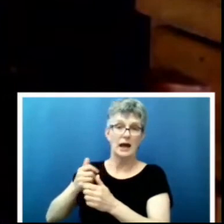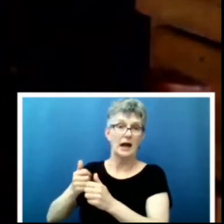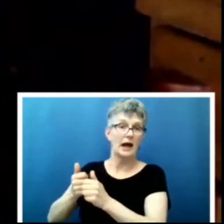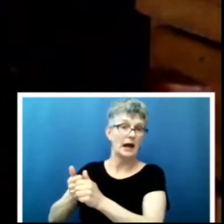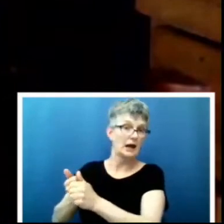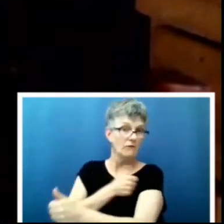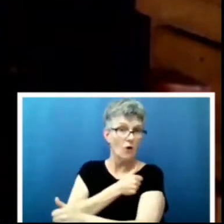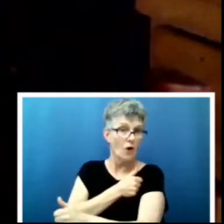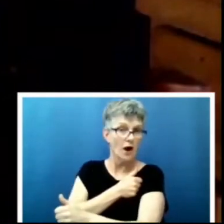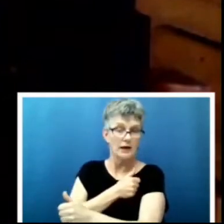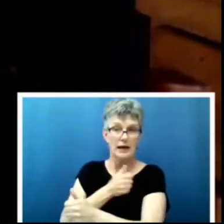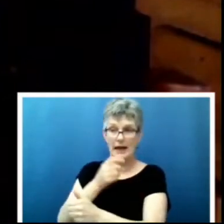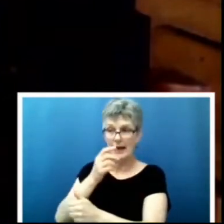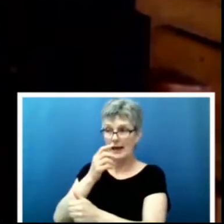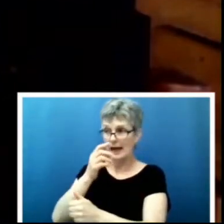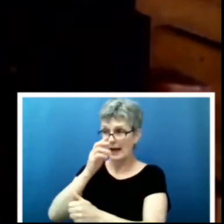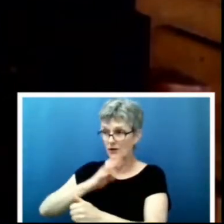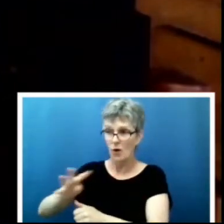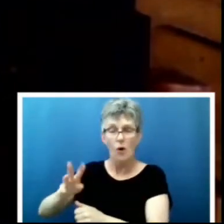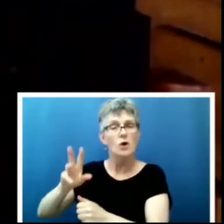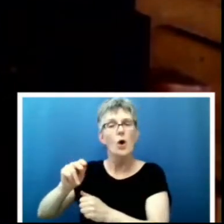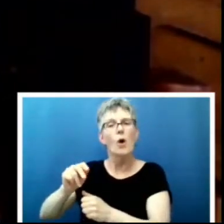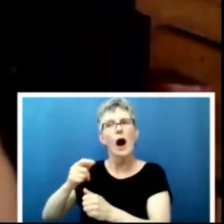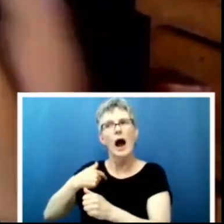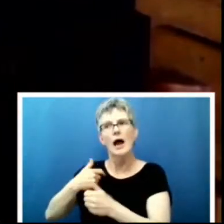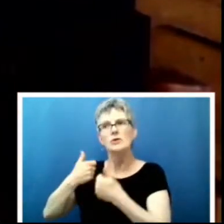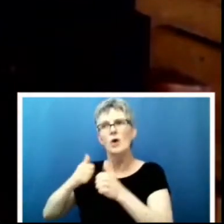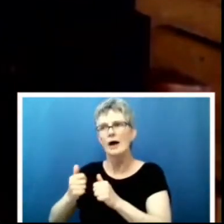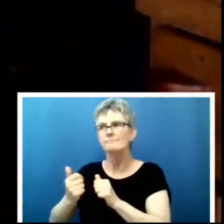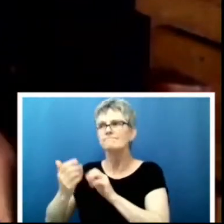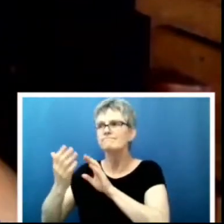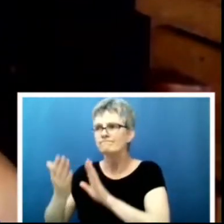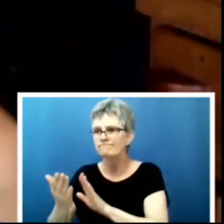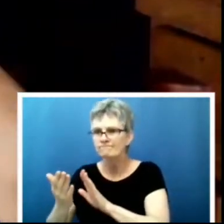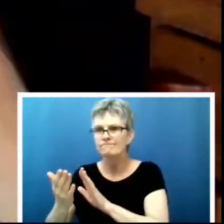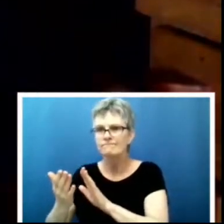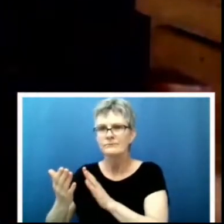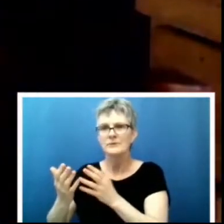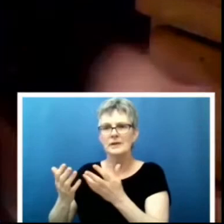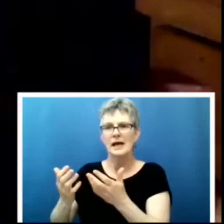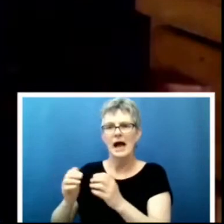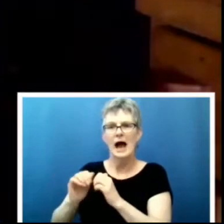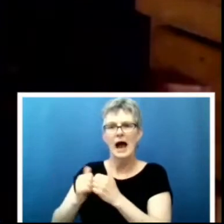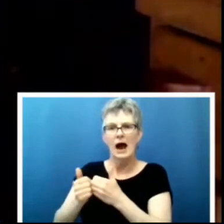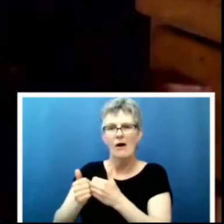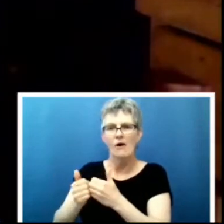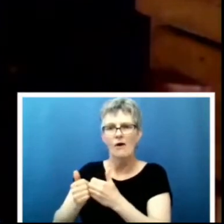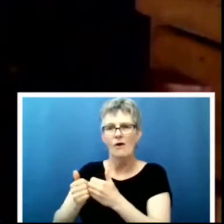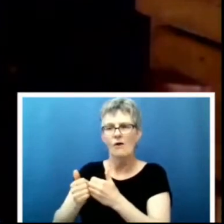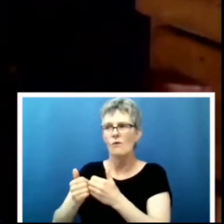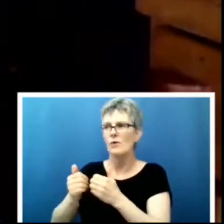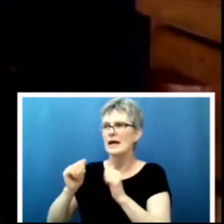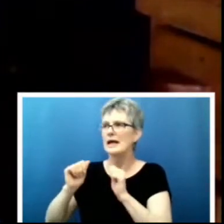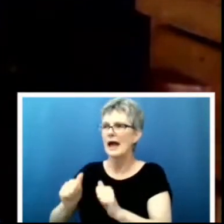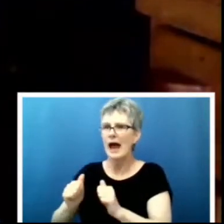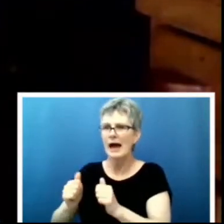of losing a relationship, not knowing what to say, all those things. If you can be with that,